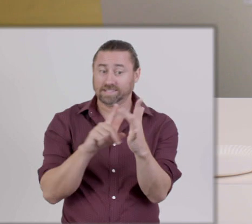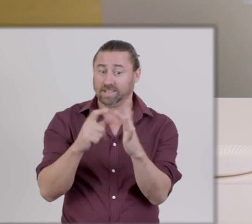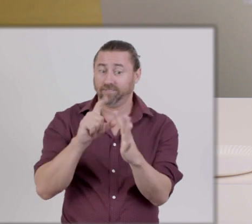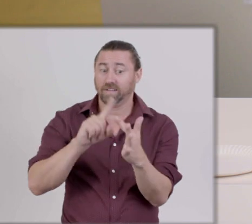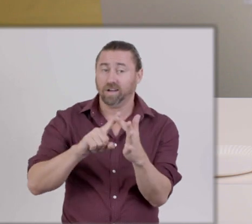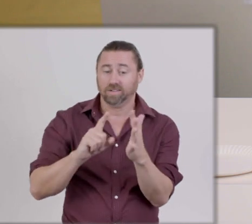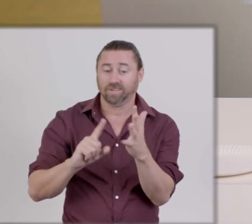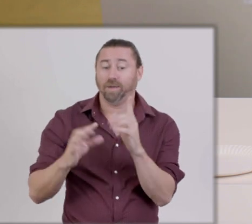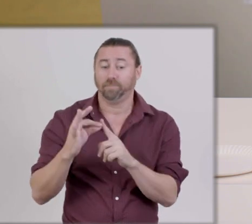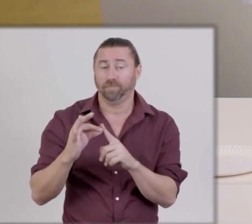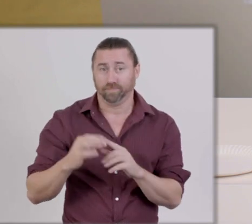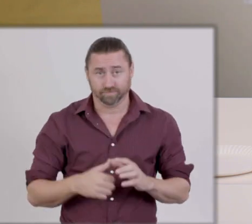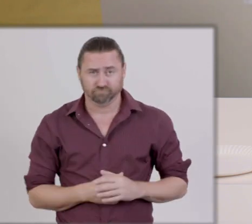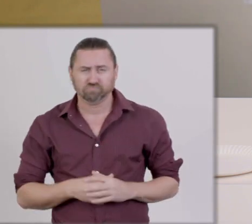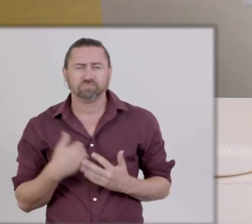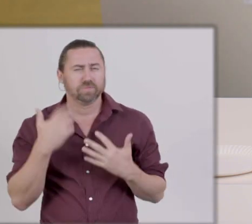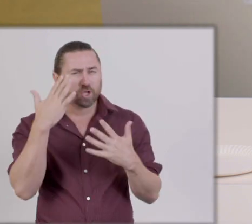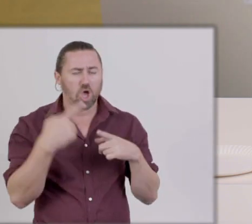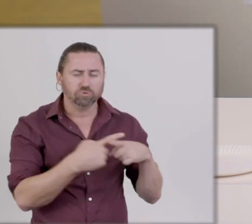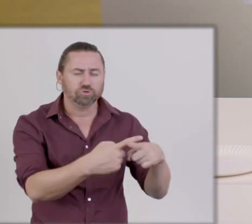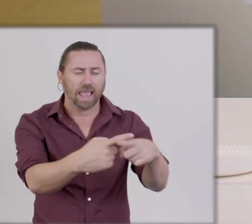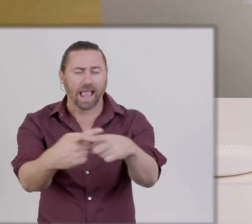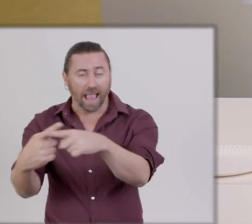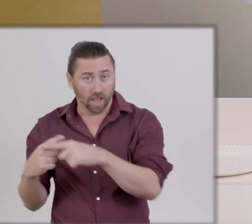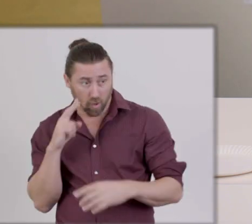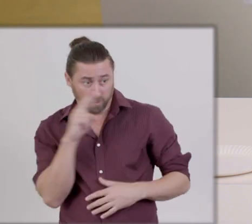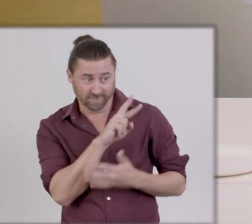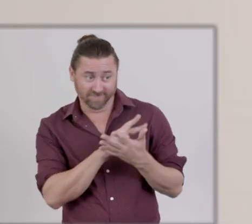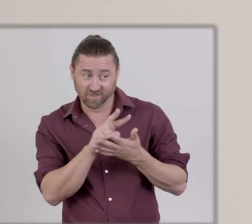Let's look at some sharing now, in this video.